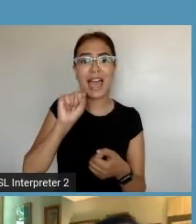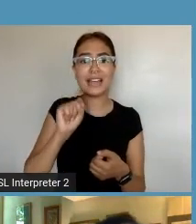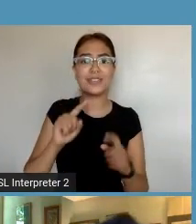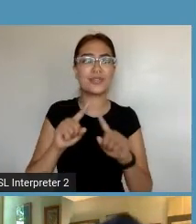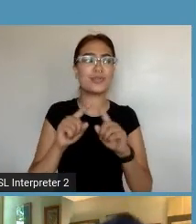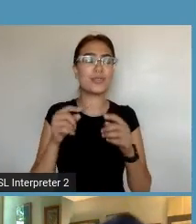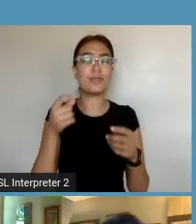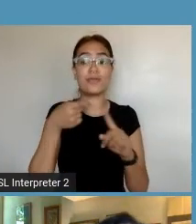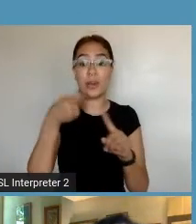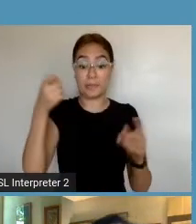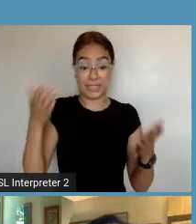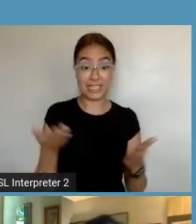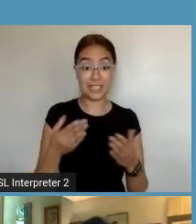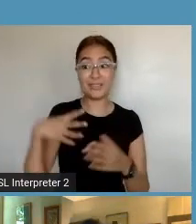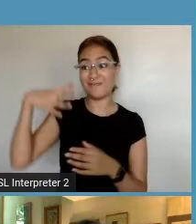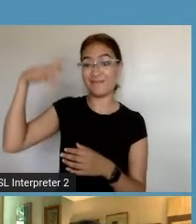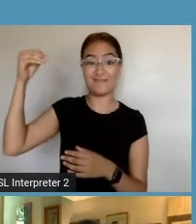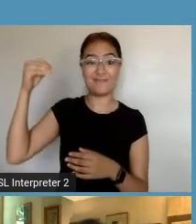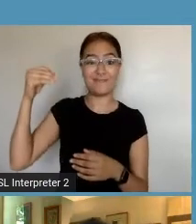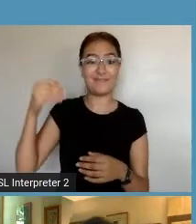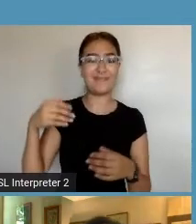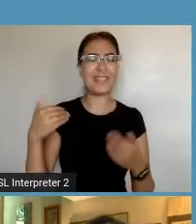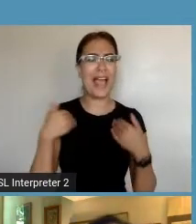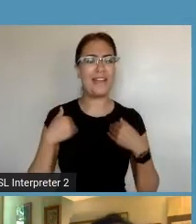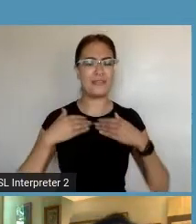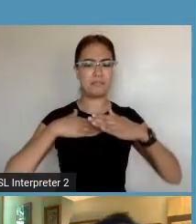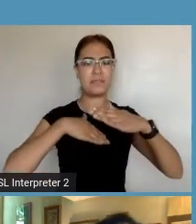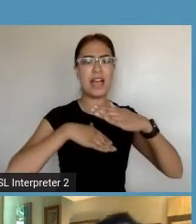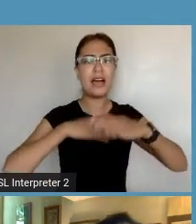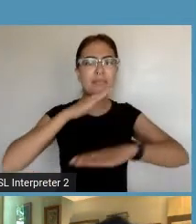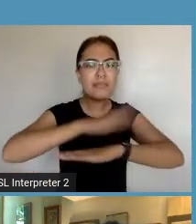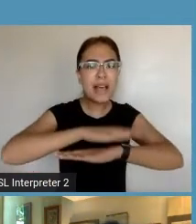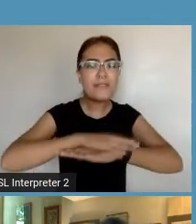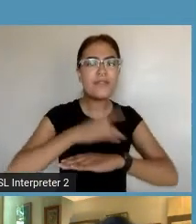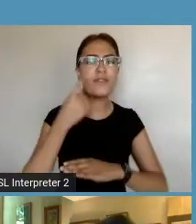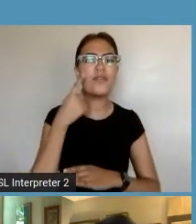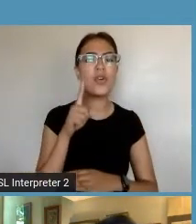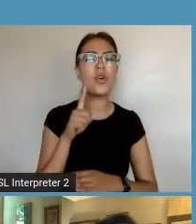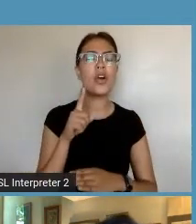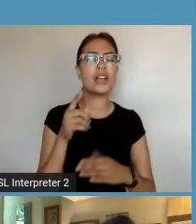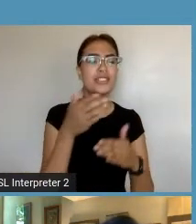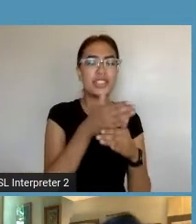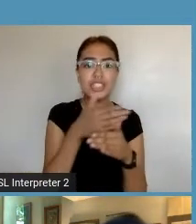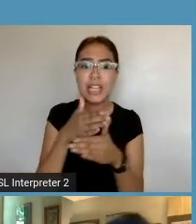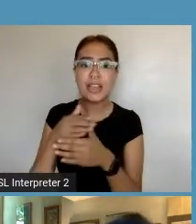platform for inclusive idea sharing and committee action that inspires sustained civic engagement.